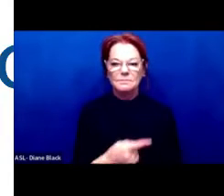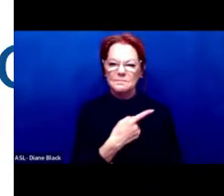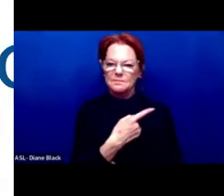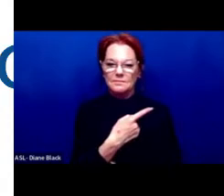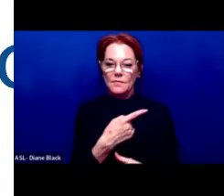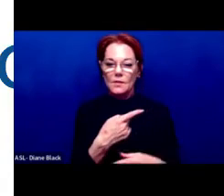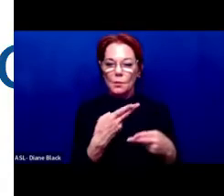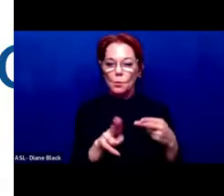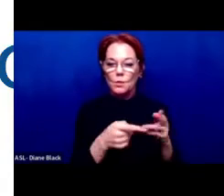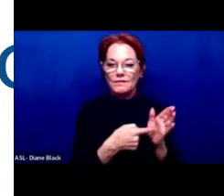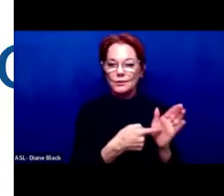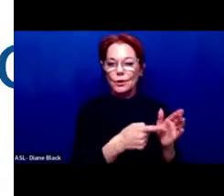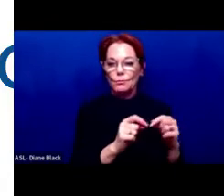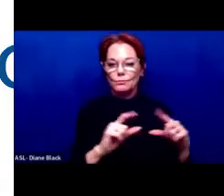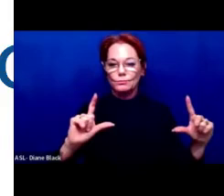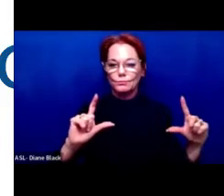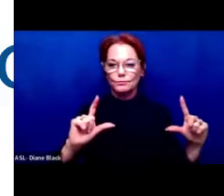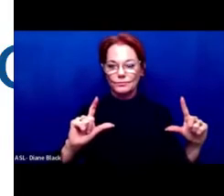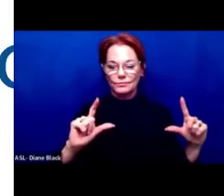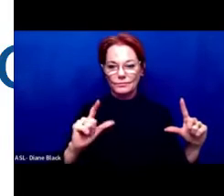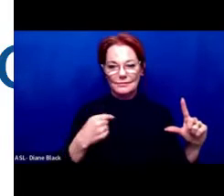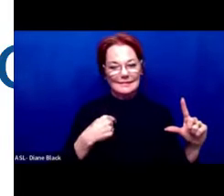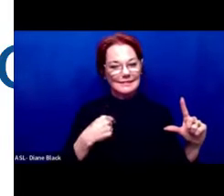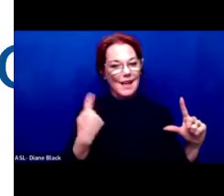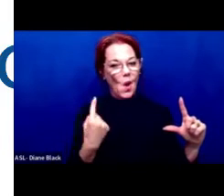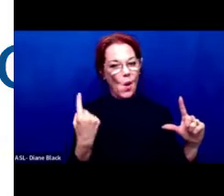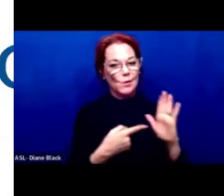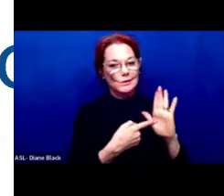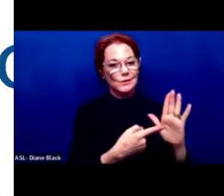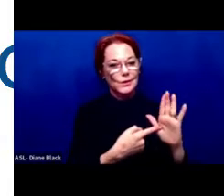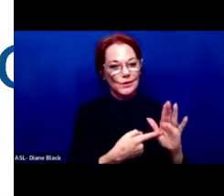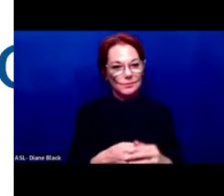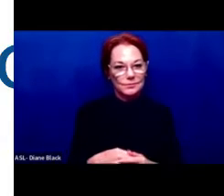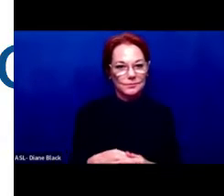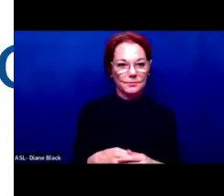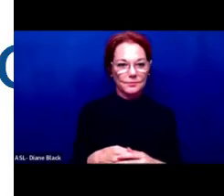because I always show this since the the NASEM published this in